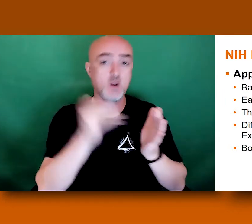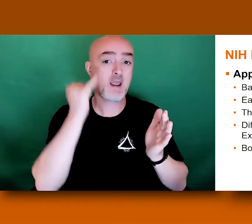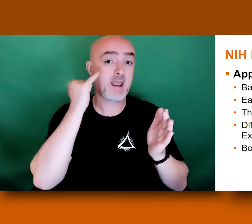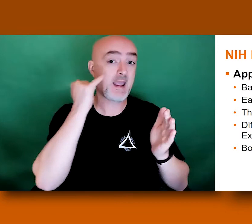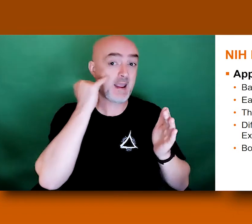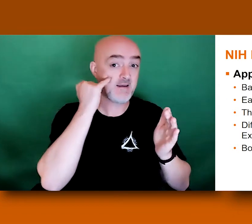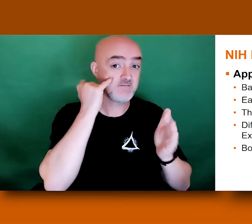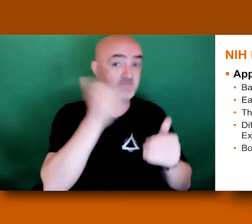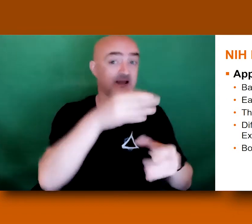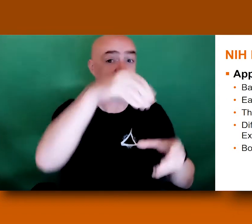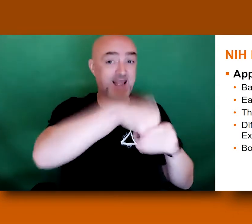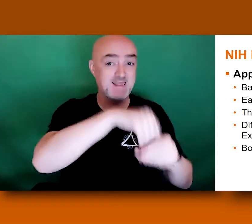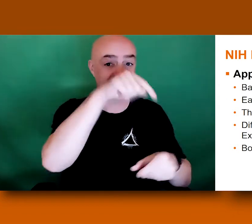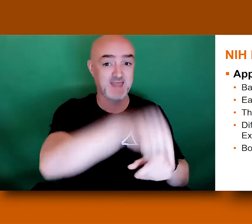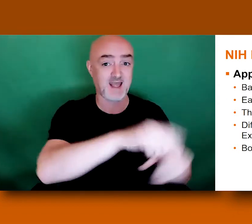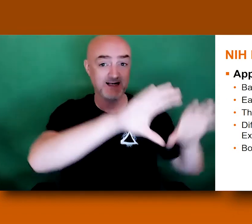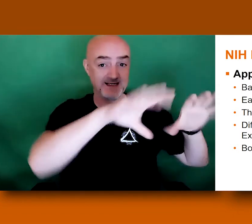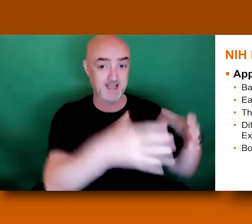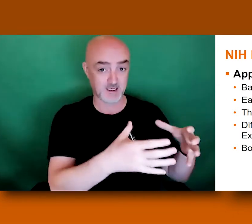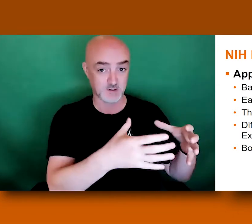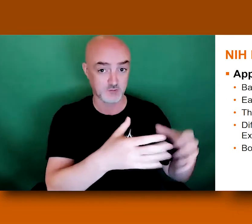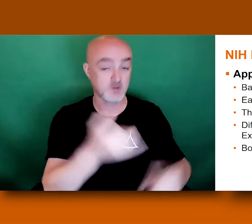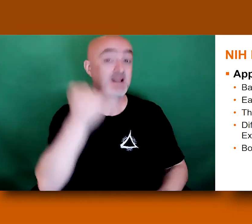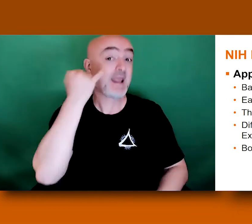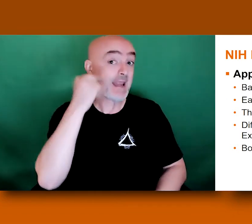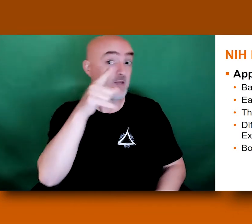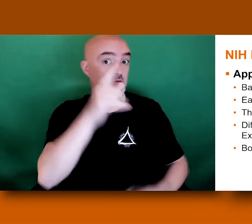that was collected, again, from those 3 reviewers.